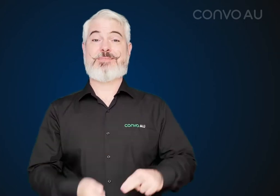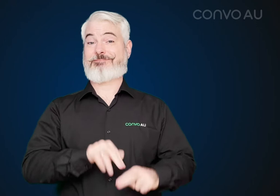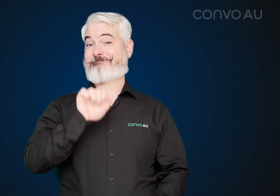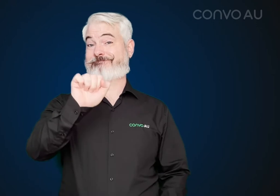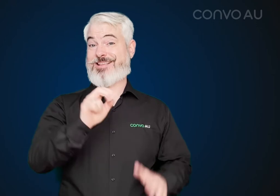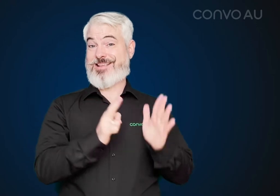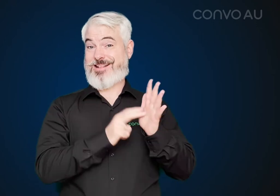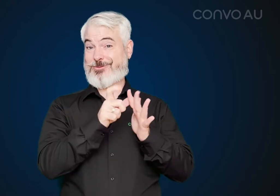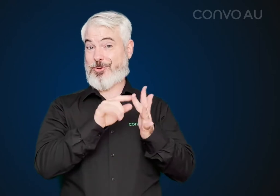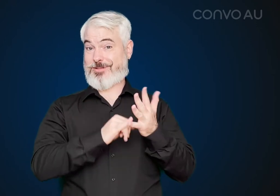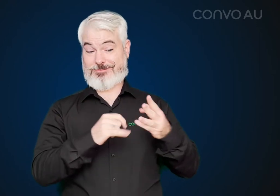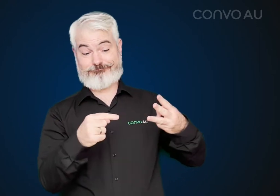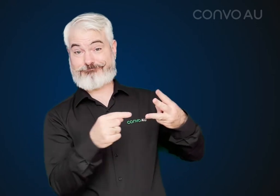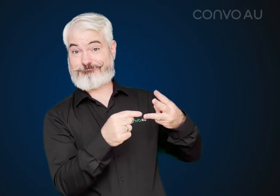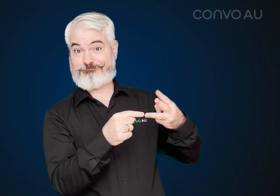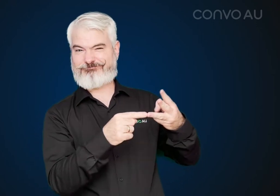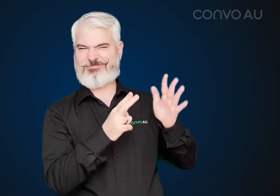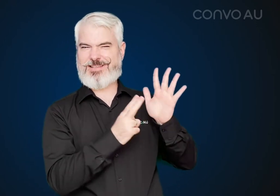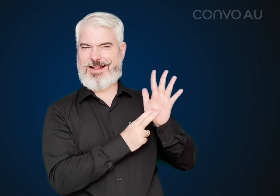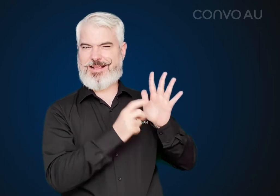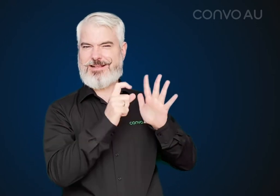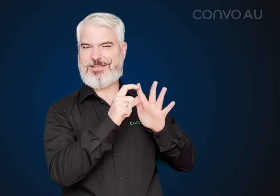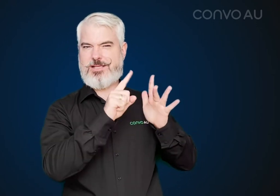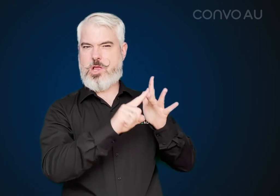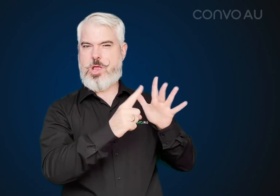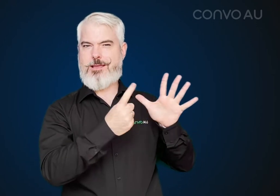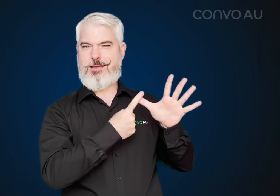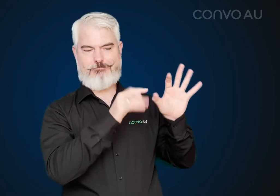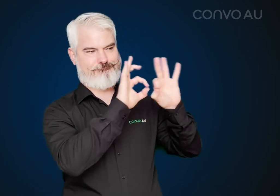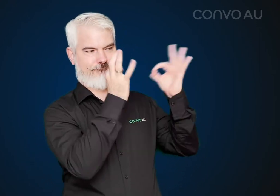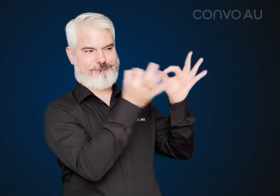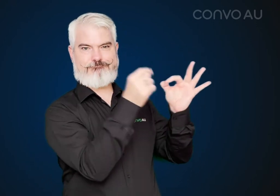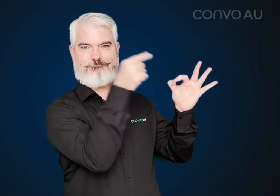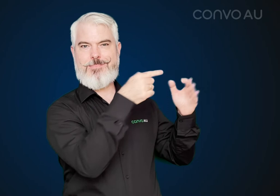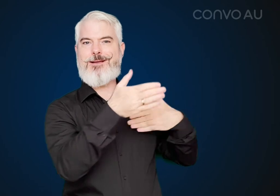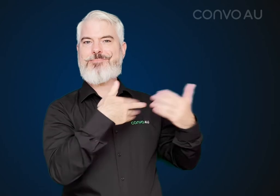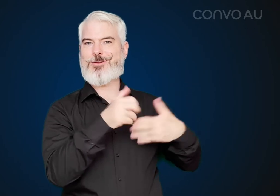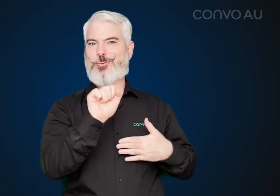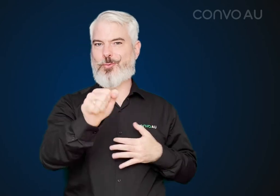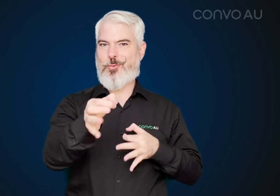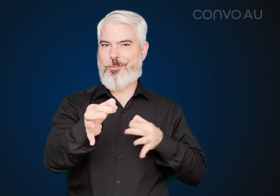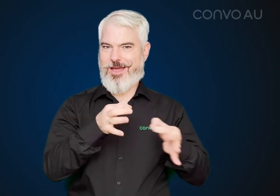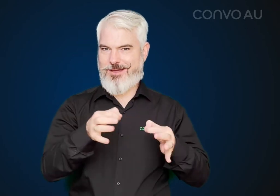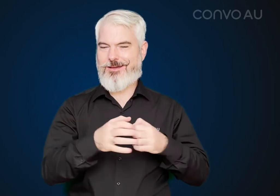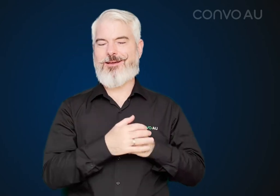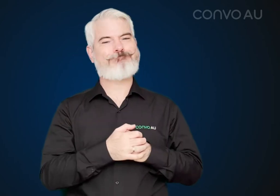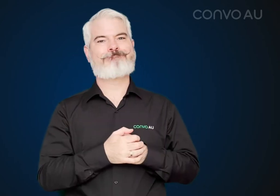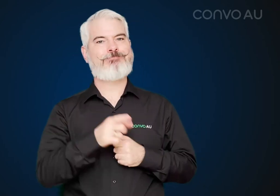If you are NDIA-managed and if you want to access Convo Australia services,